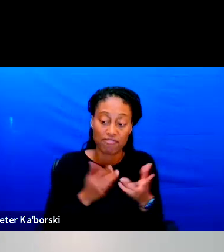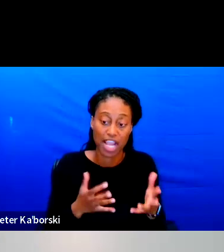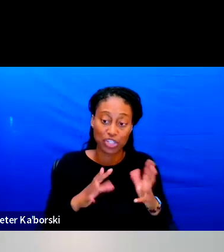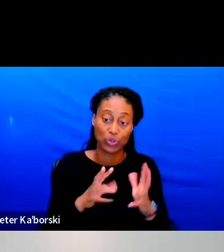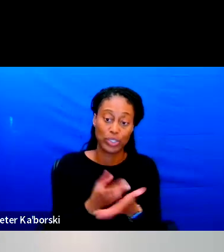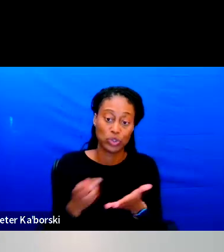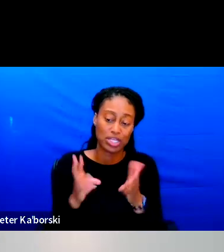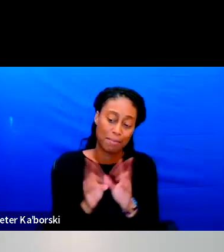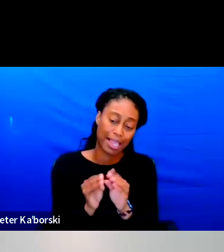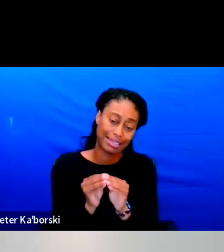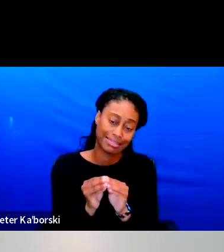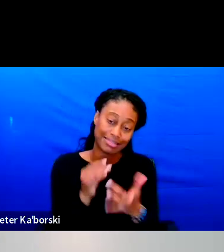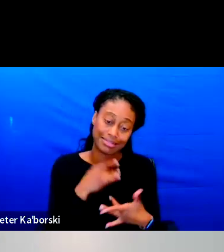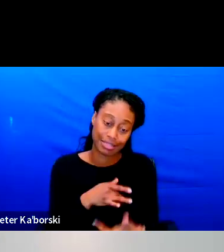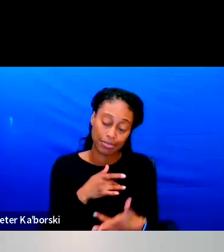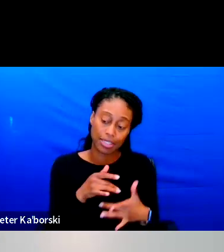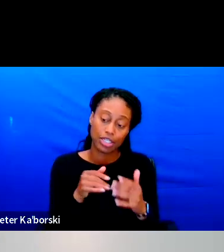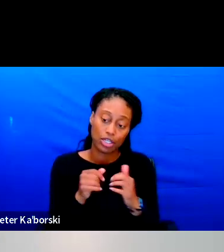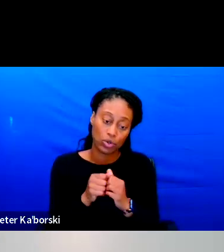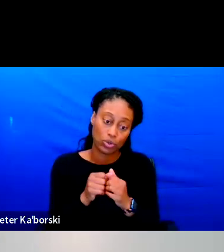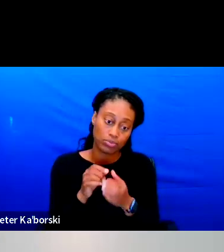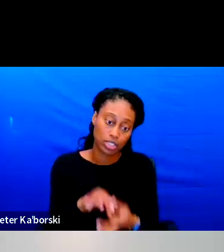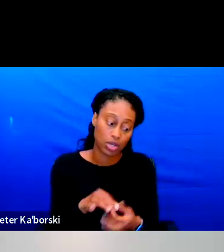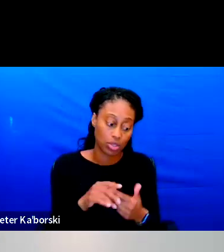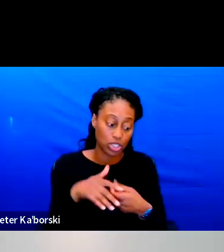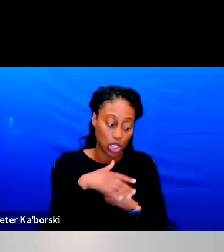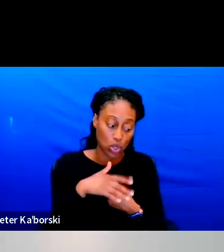Keenan Coatney: They're usually seated with the local entity of government there.